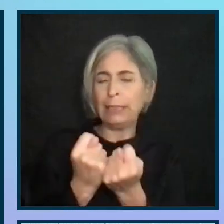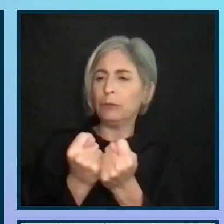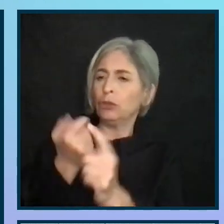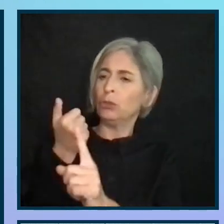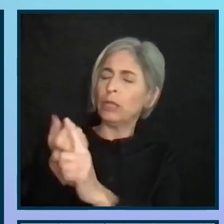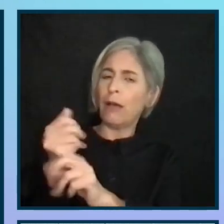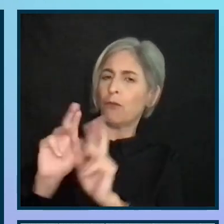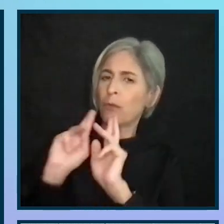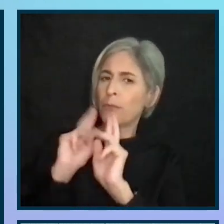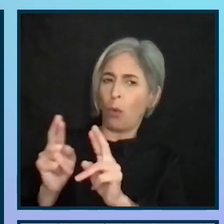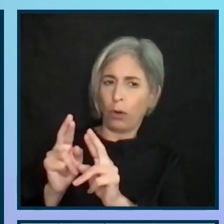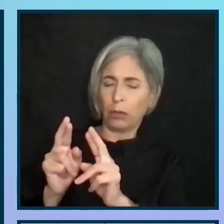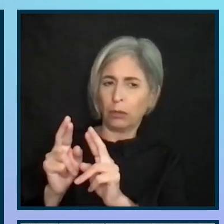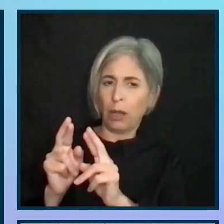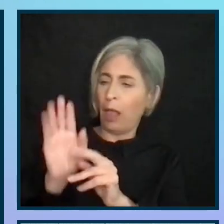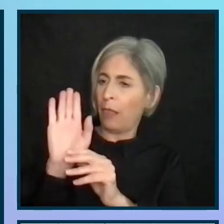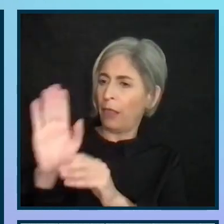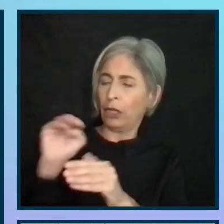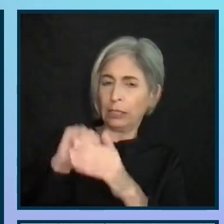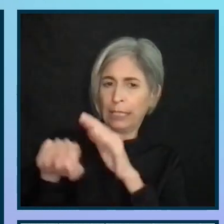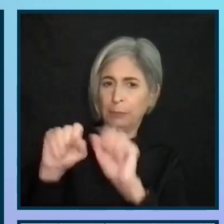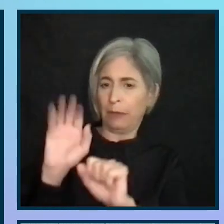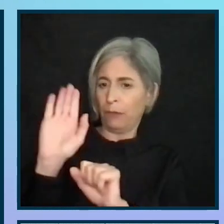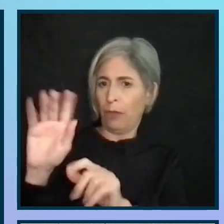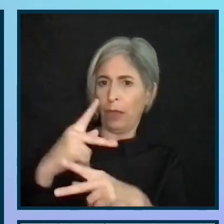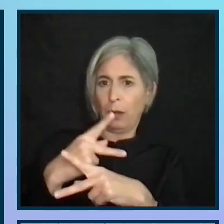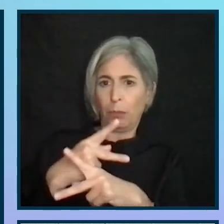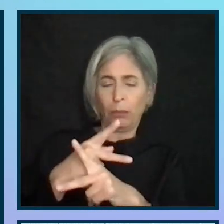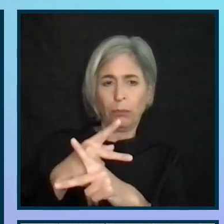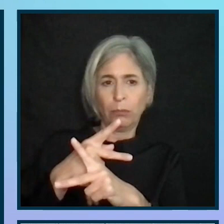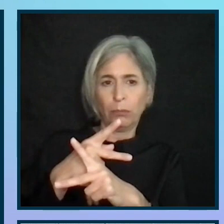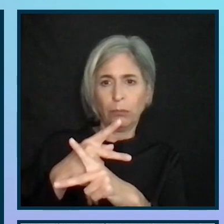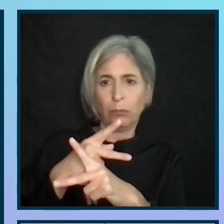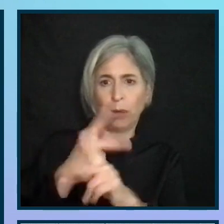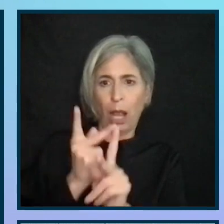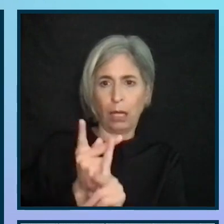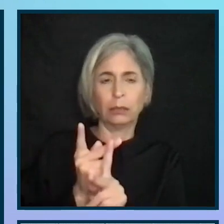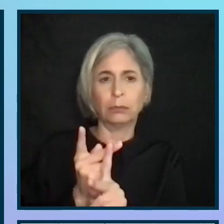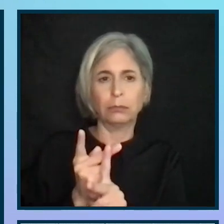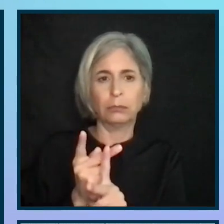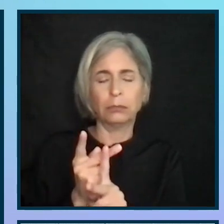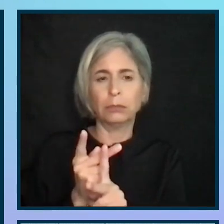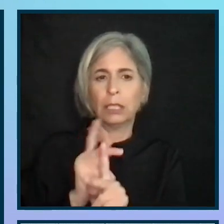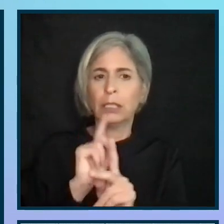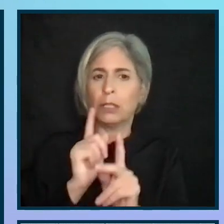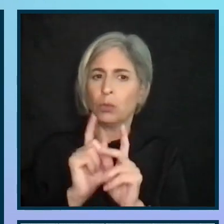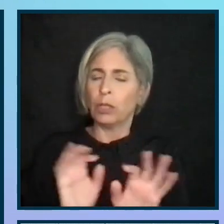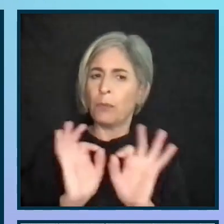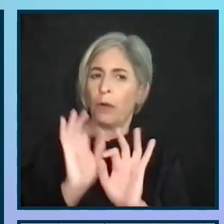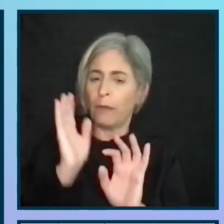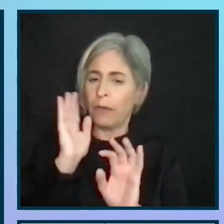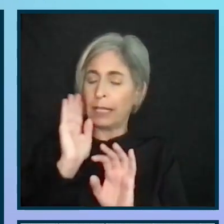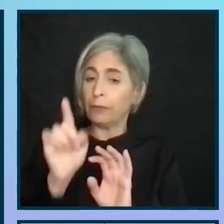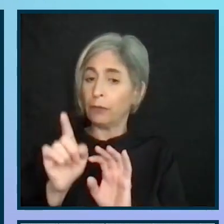on the state of accessibility for their products. So maybe on a monthly basis or some other cadence that makes sense for your organization,